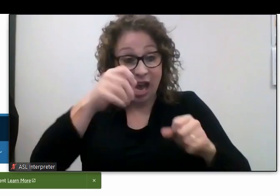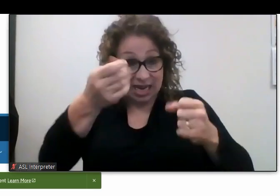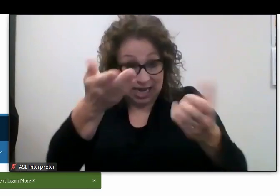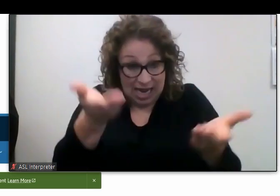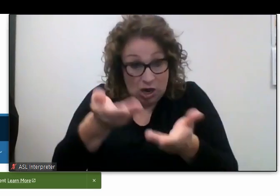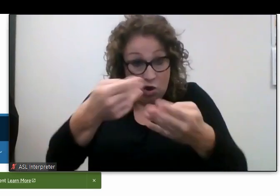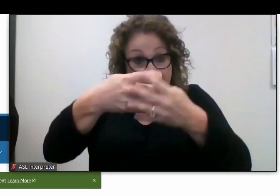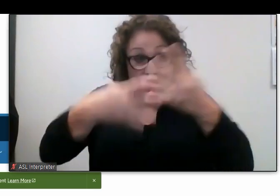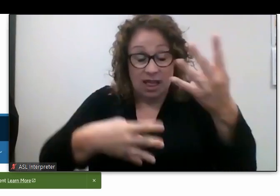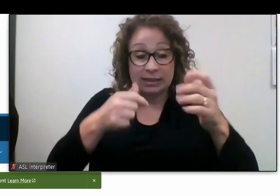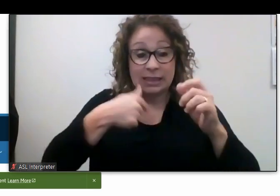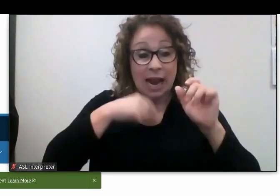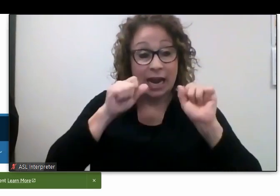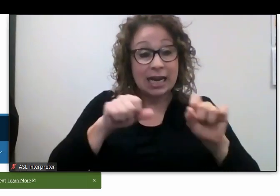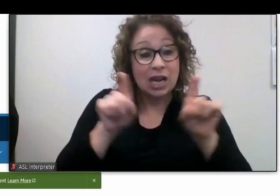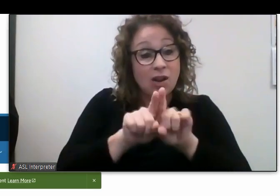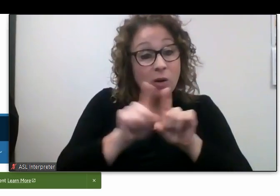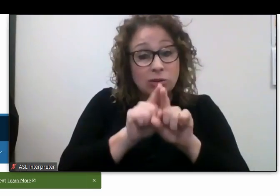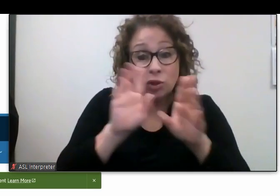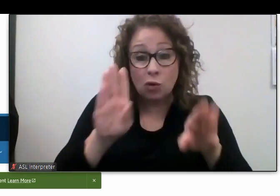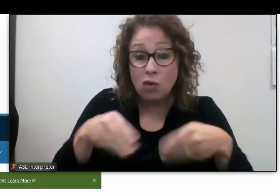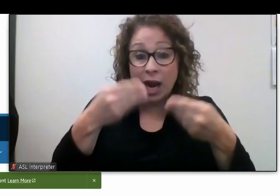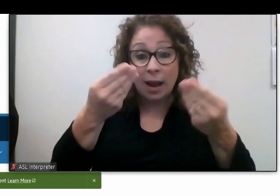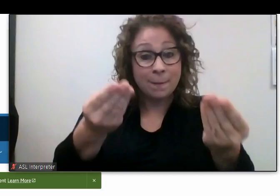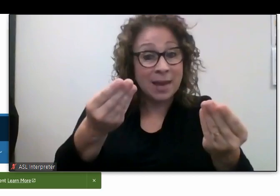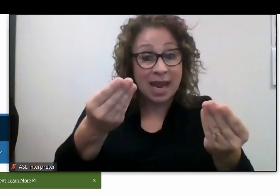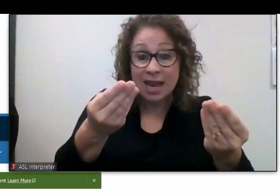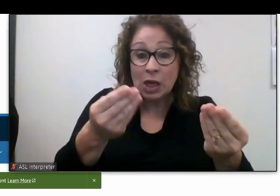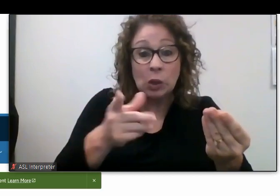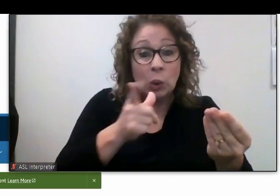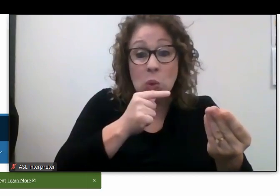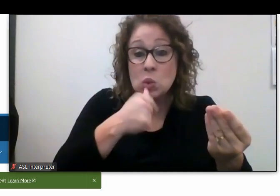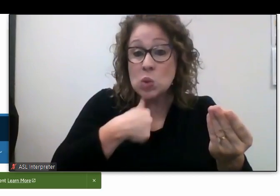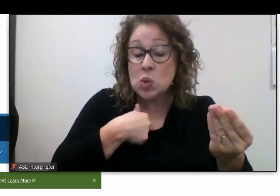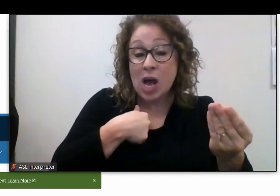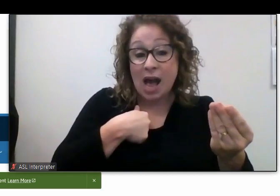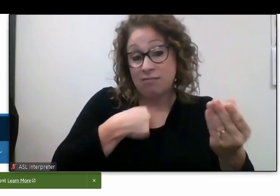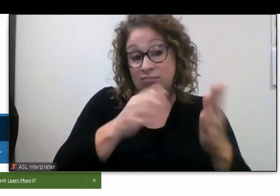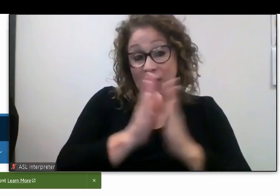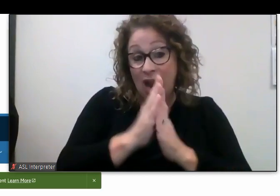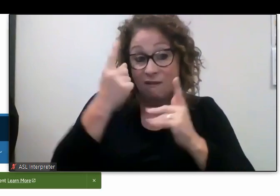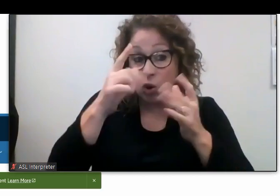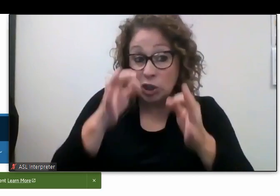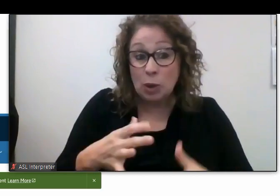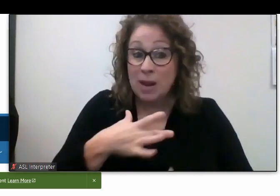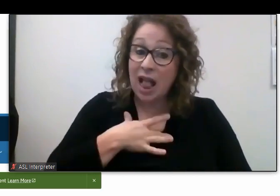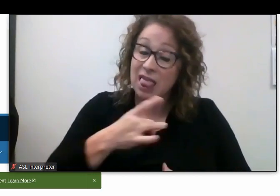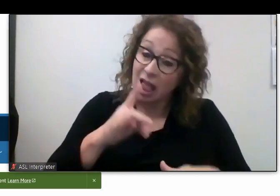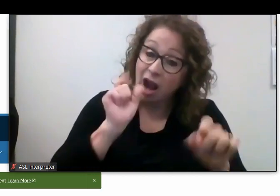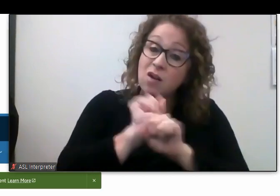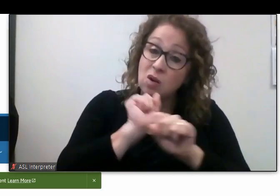and I can also make recommendations for interpreters that I like that I've worked with before.